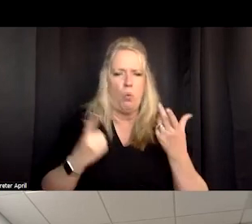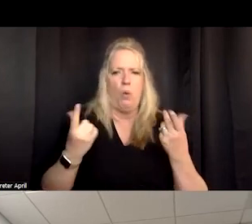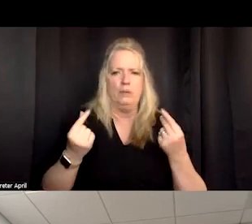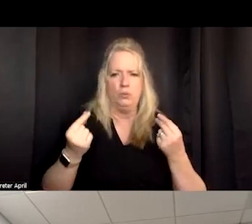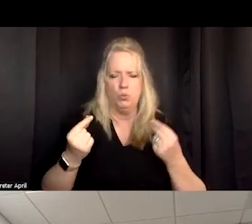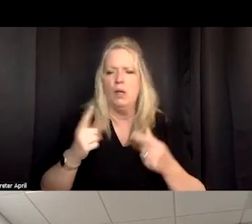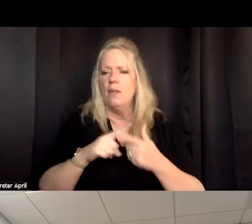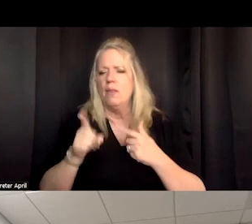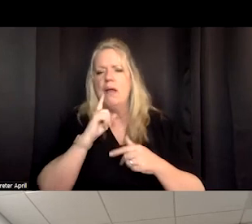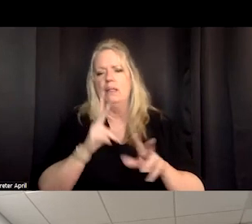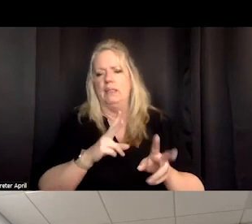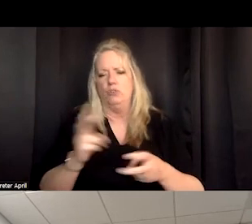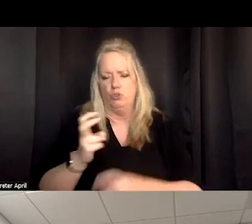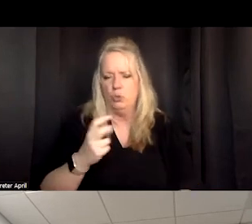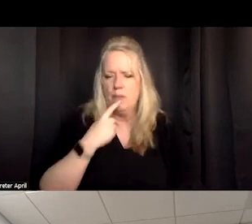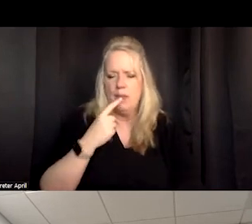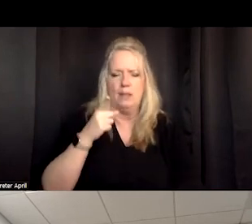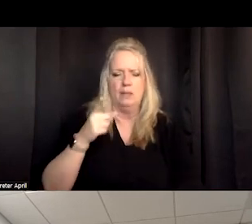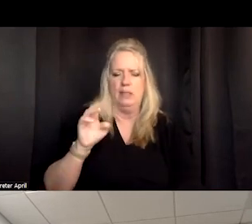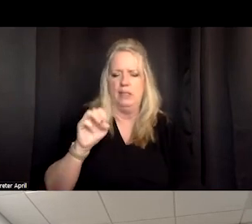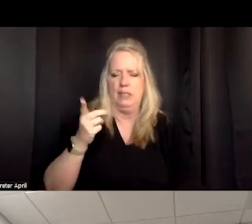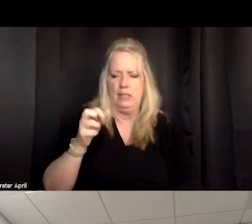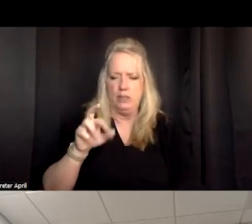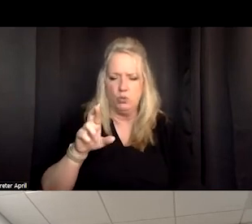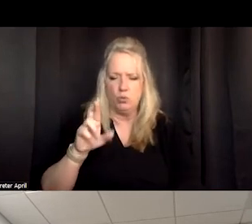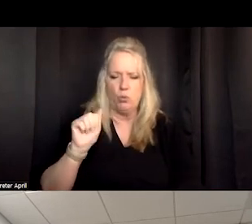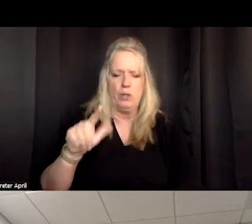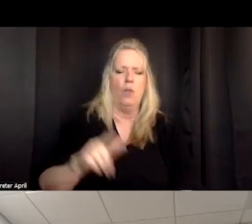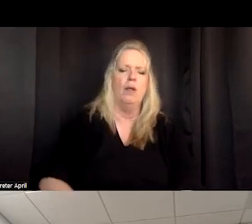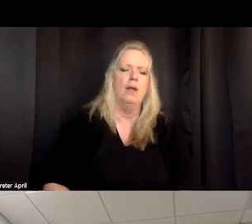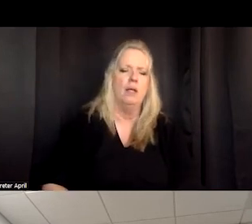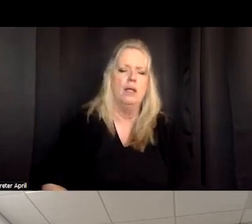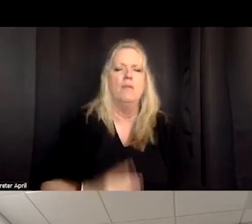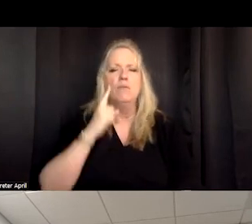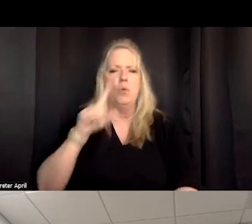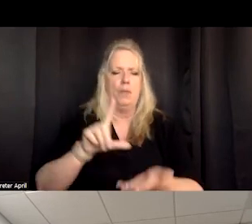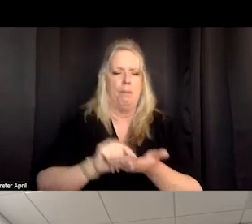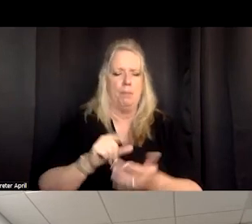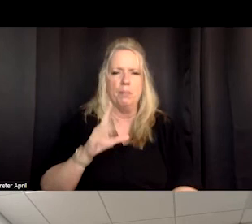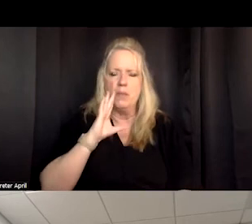SAMHSA SAID IN EDITORIAL, JOINT COMMISSION, PUBLICATION, THE ISSUES ARE DIFFUSION OF